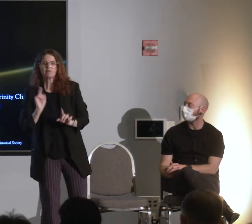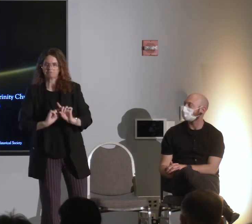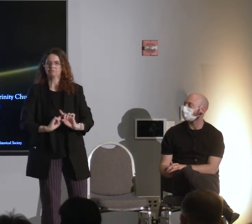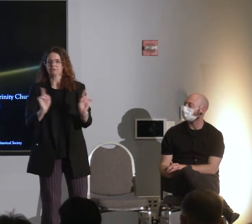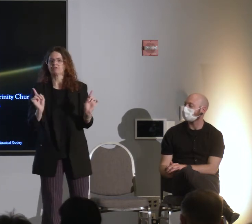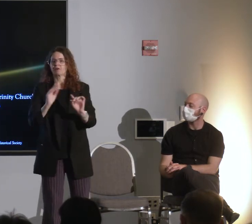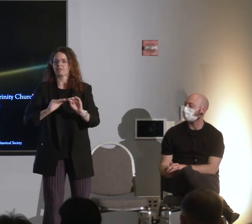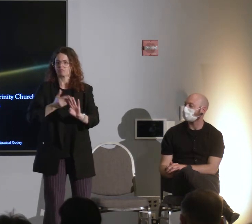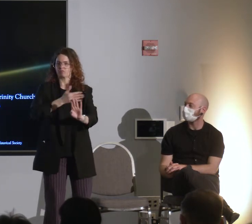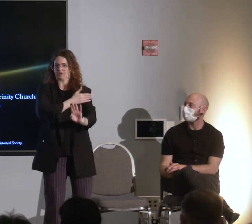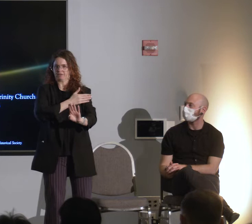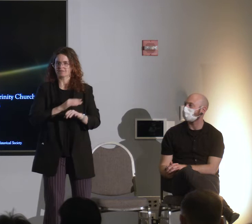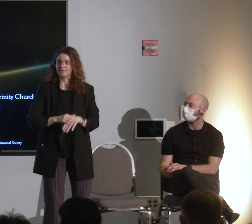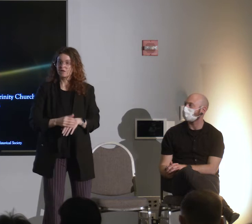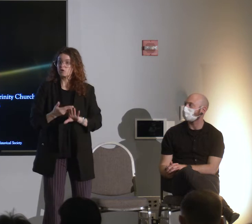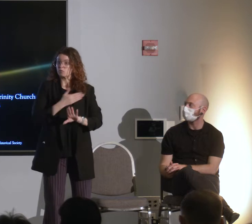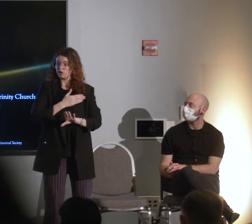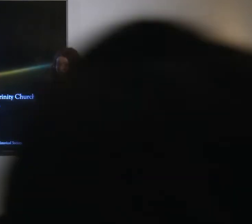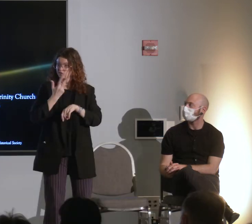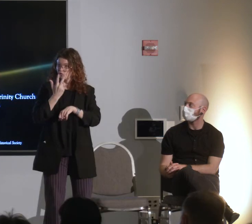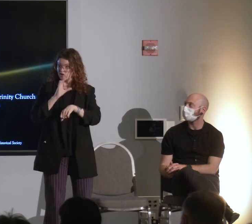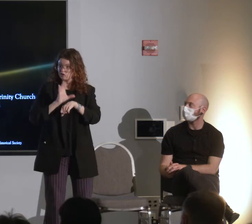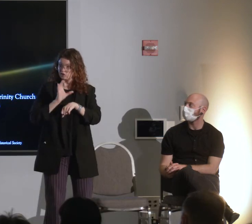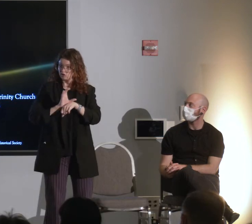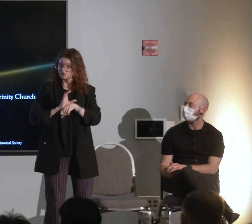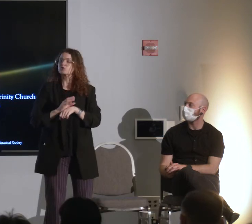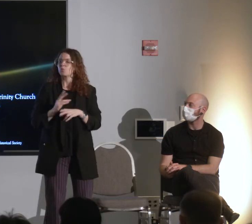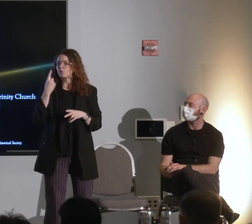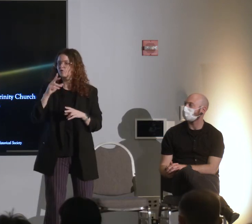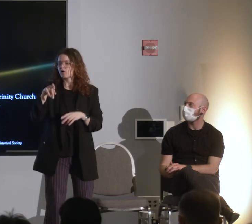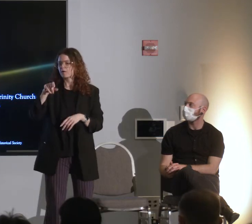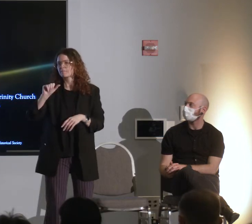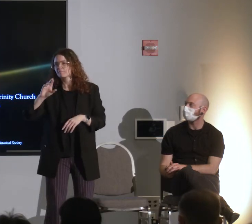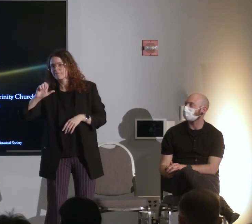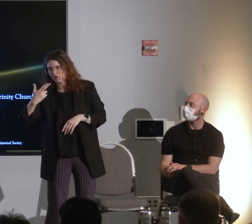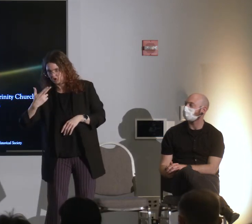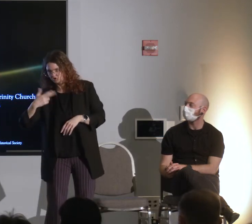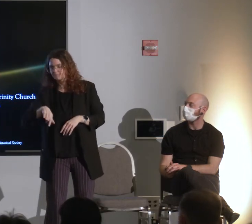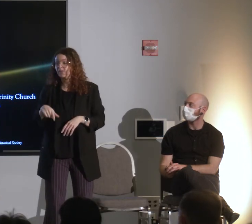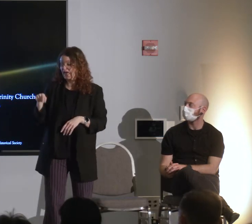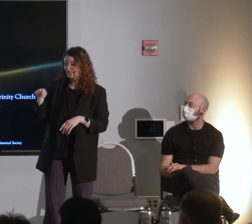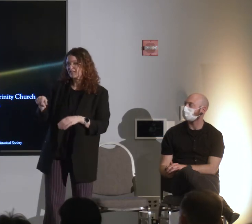The last three houses of worship had been, in effect, parish churches, and this one would be more like a cathedral.